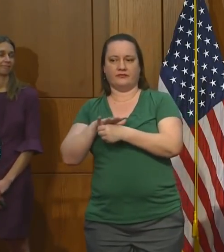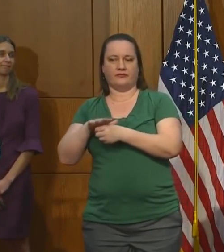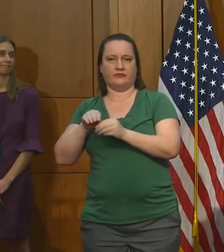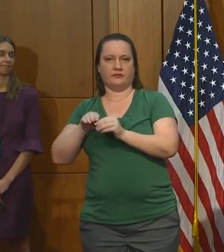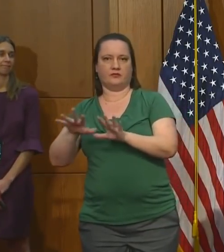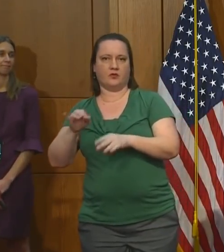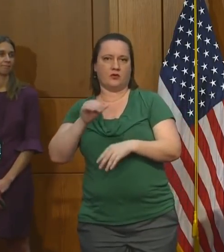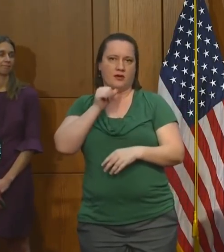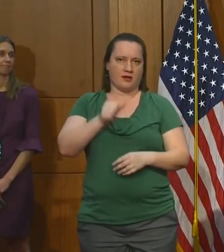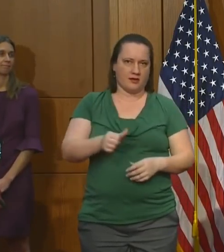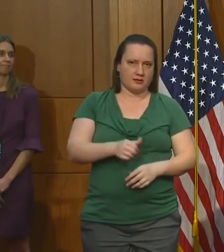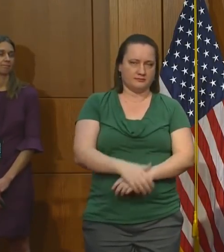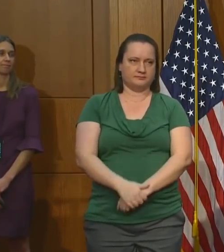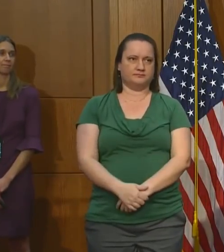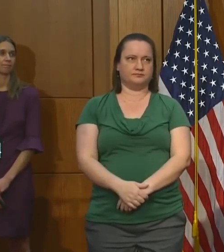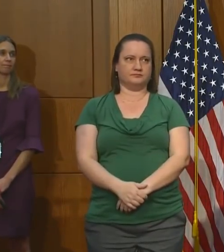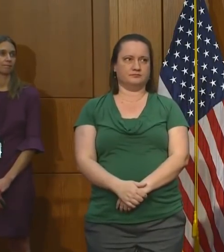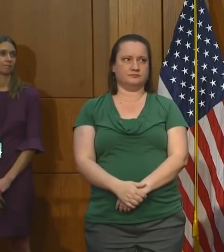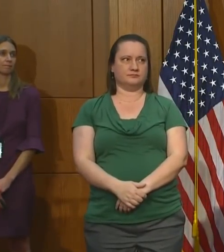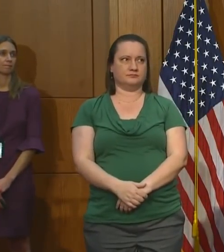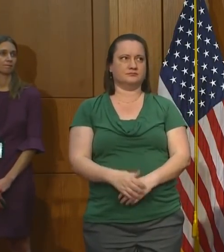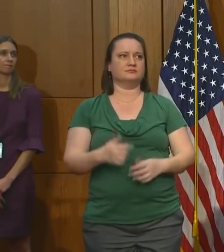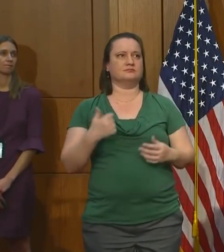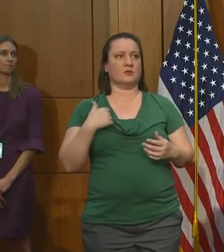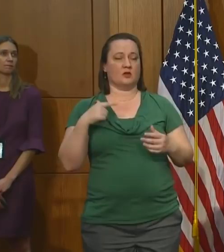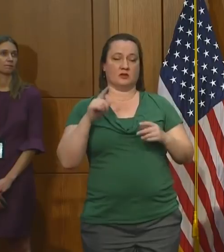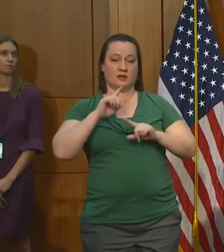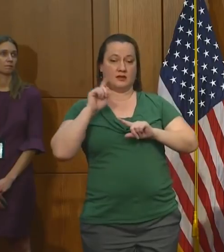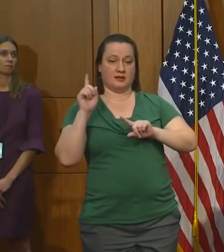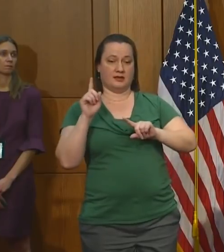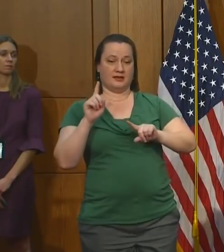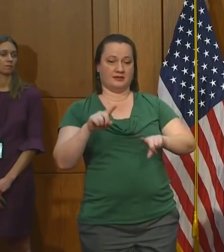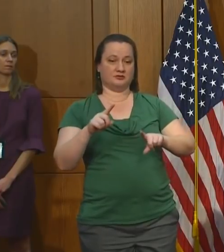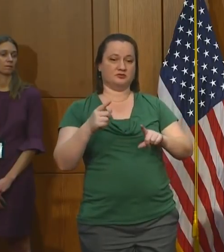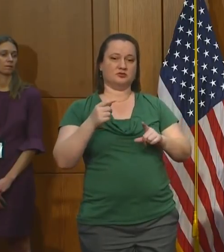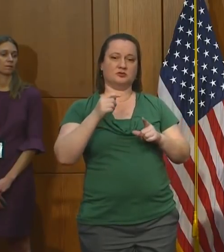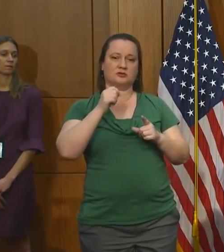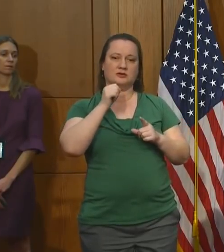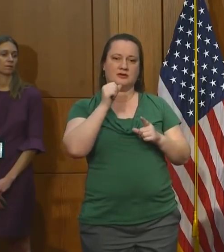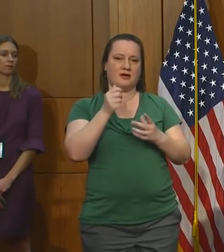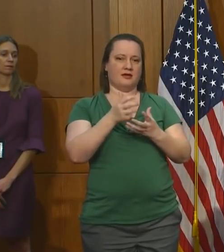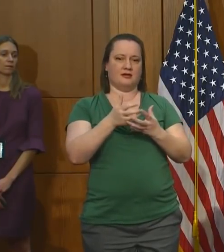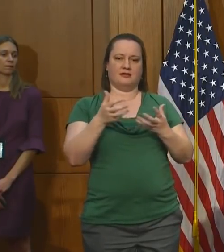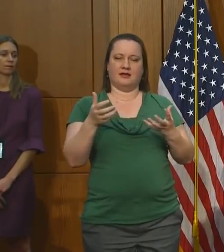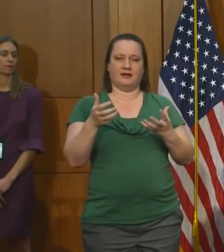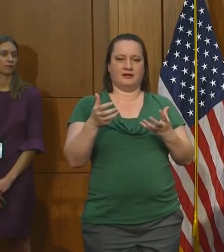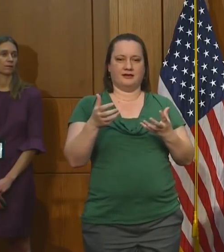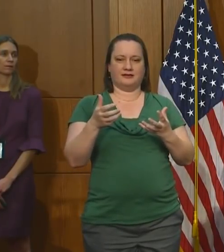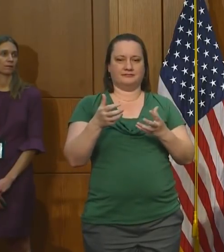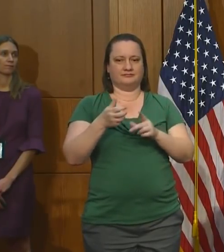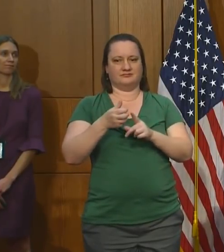CARE FACILITIES TO RELEASE MORE INFORMATION AND NOT TO GIVE A LONG WINDED ARE COMPLICATED